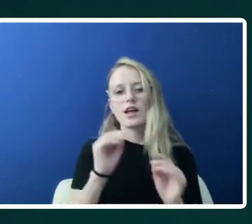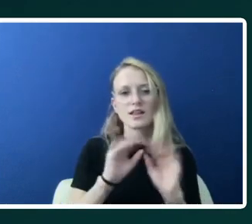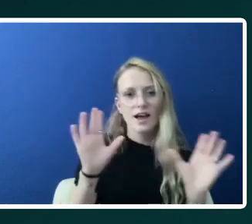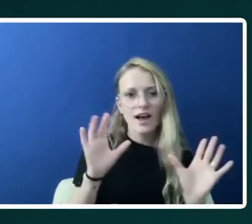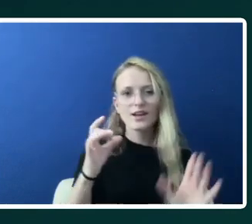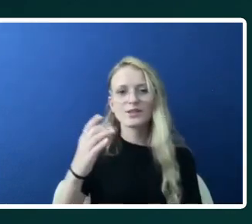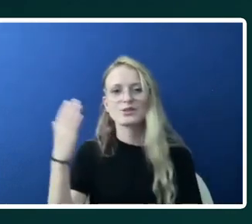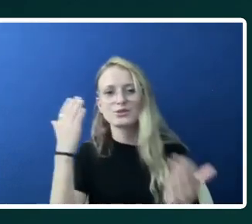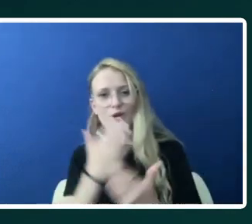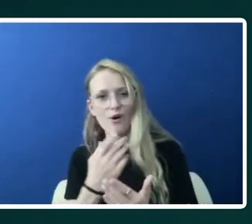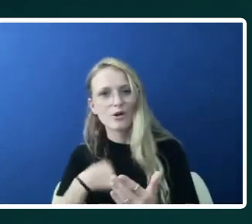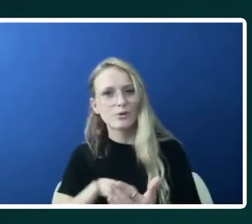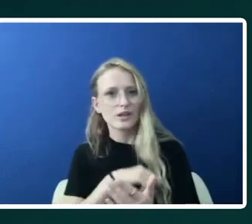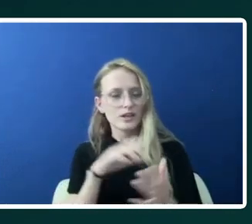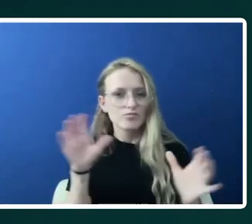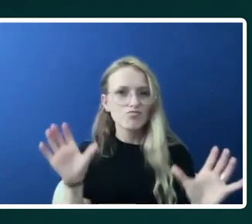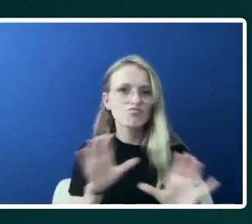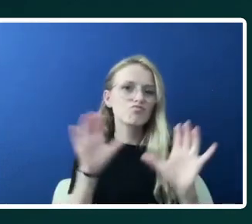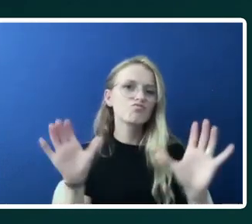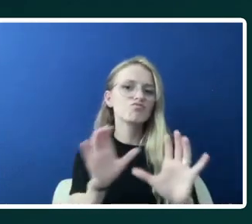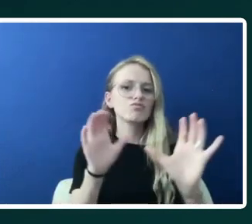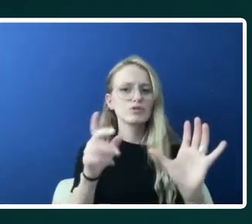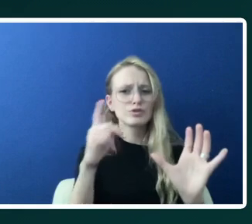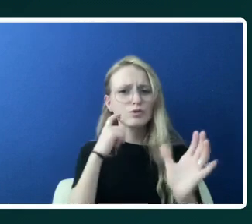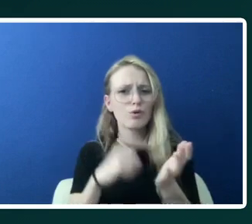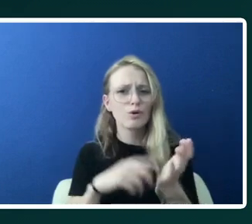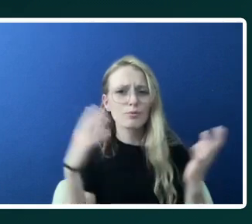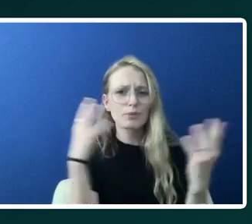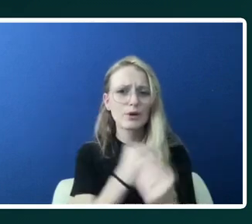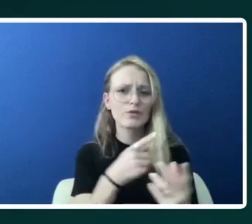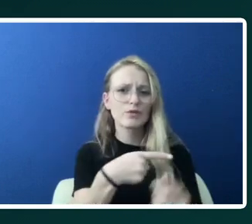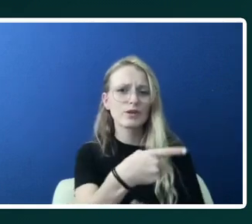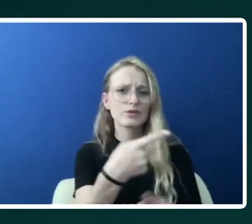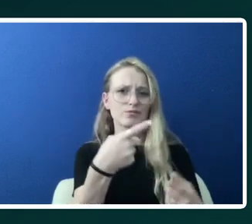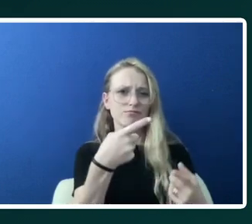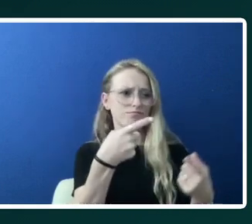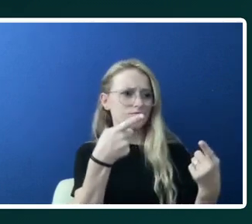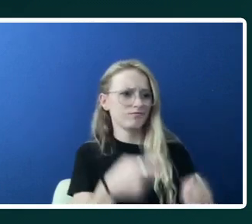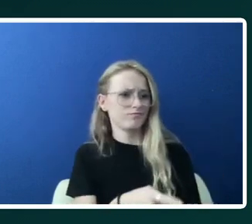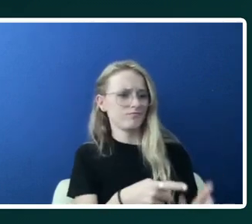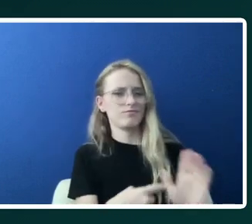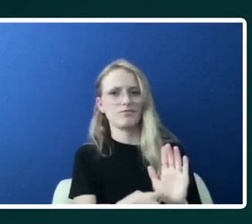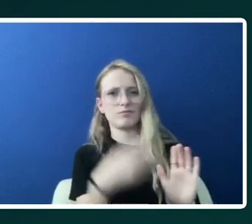can see how beautifully this one turned out. But truly, they were all as beautiful as the one you